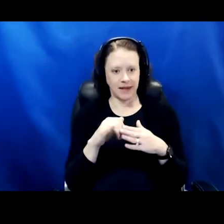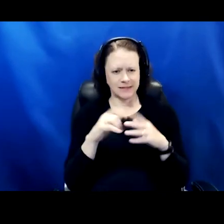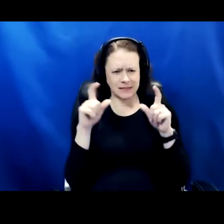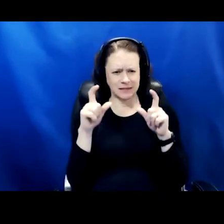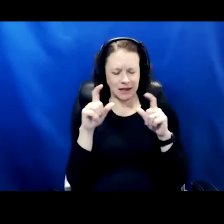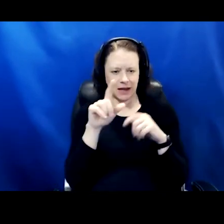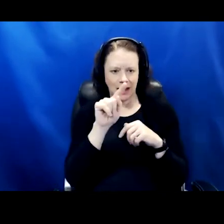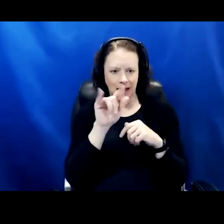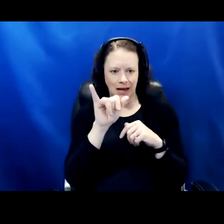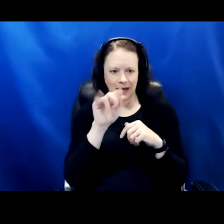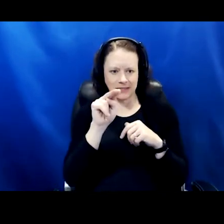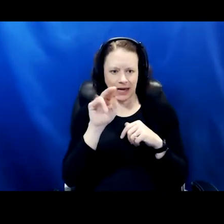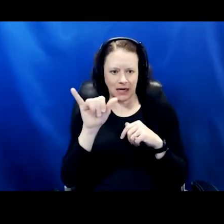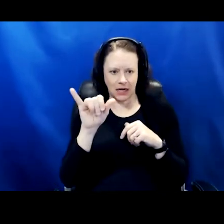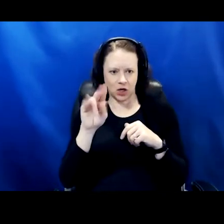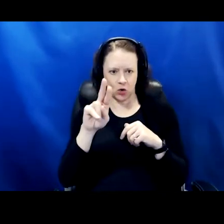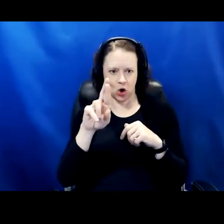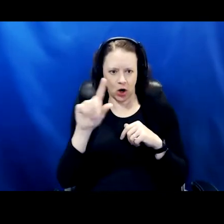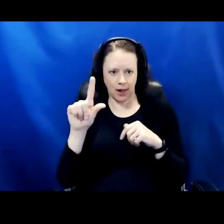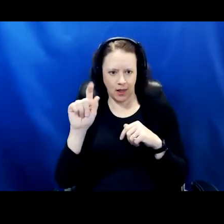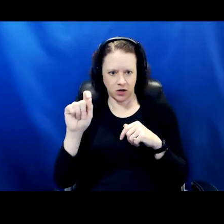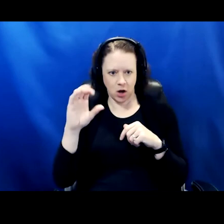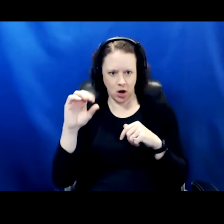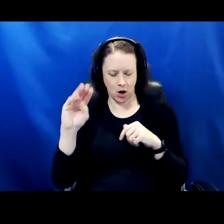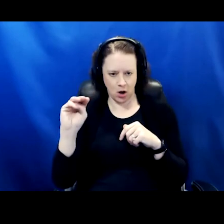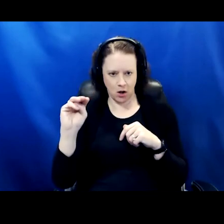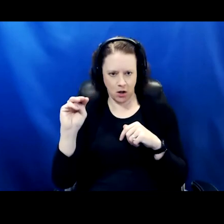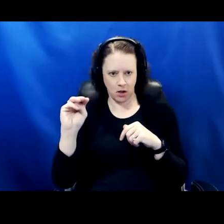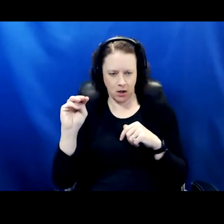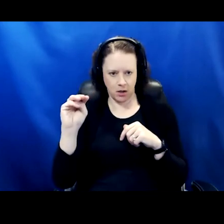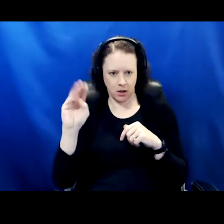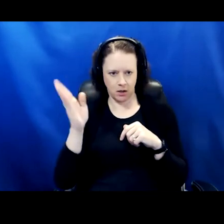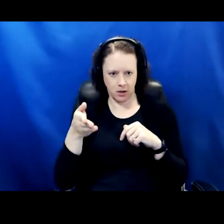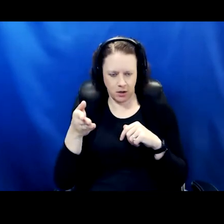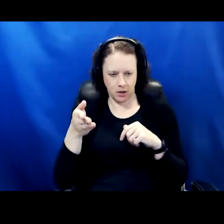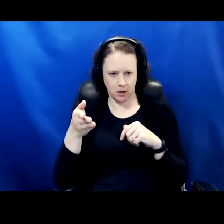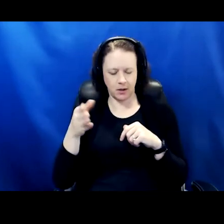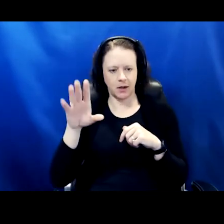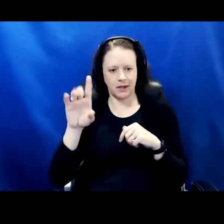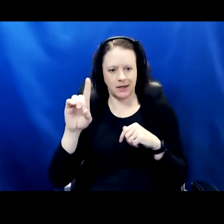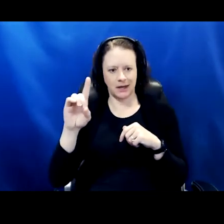so tinyurl.com/donetwork